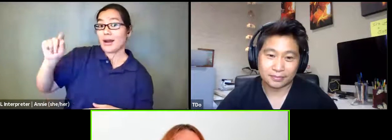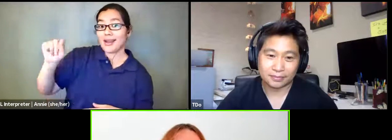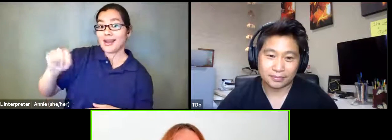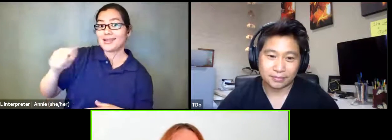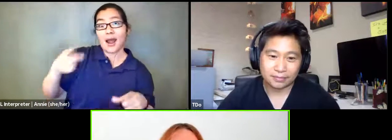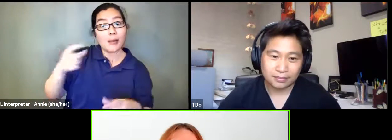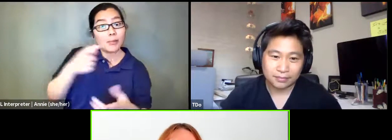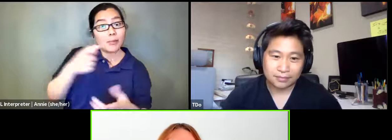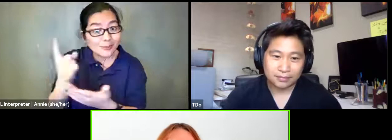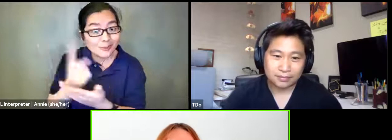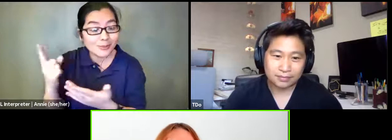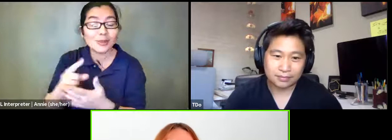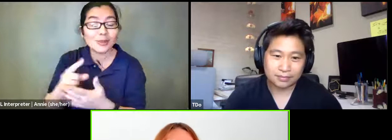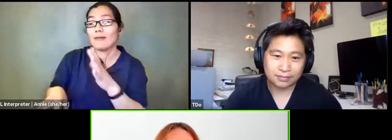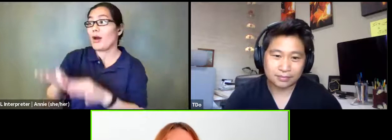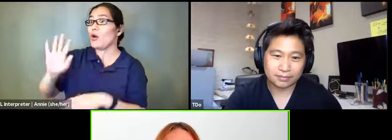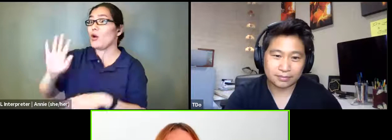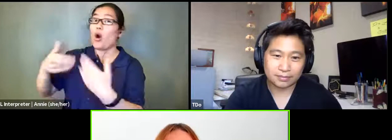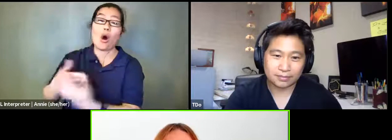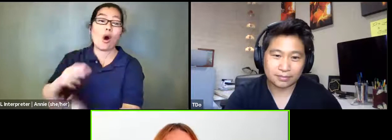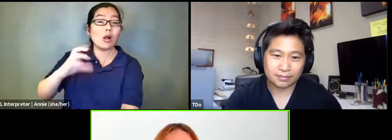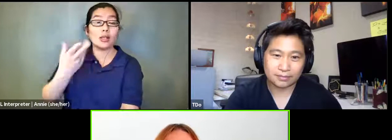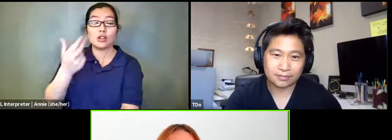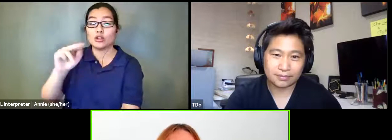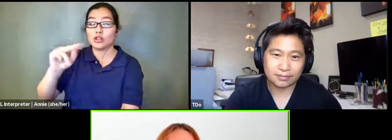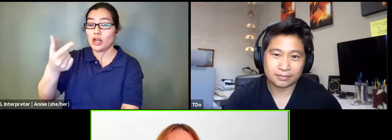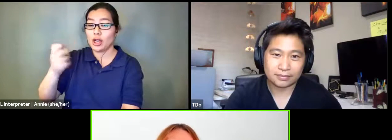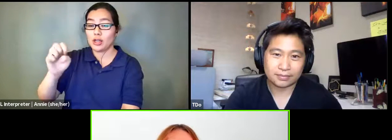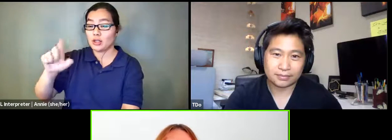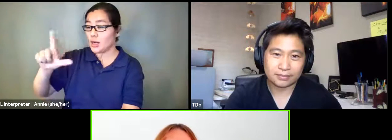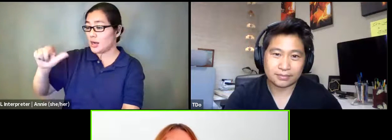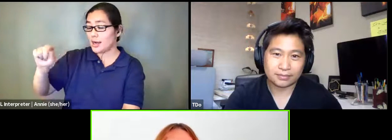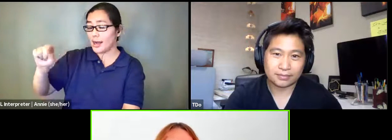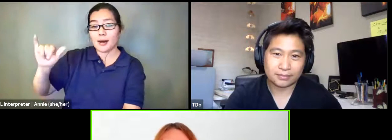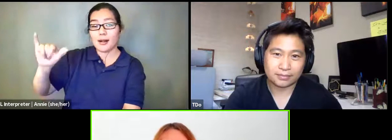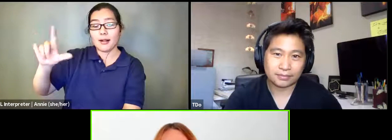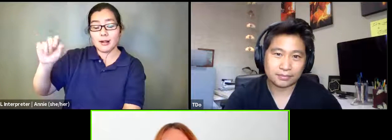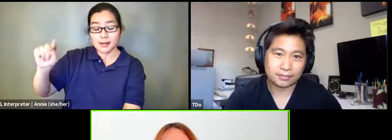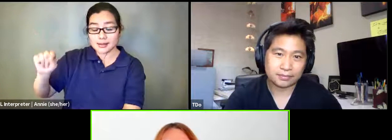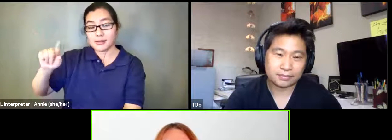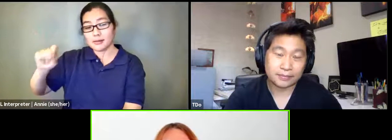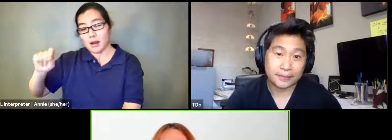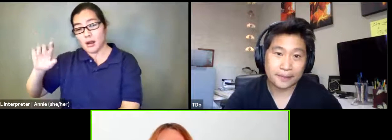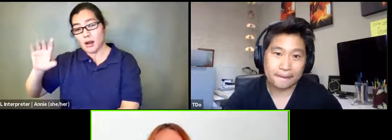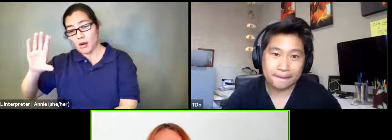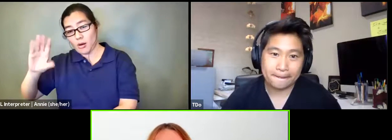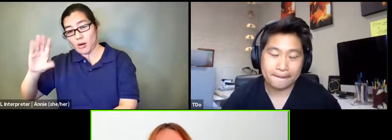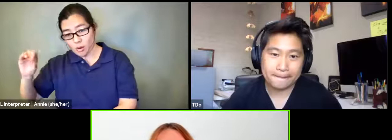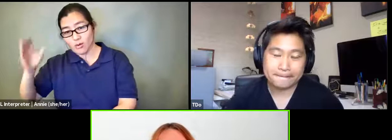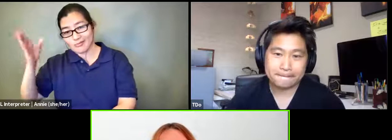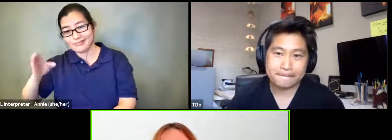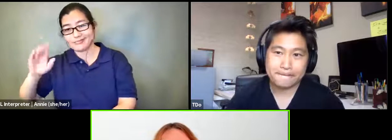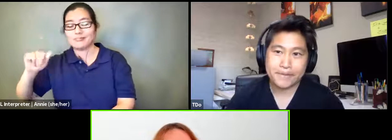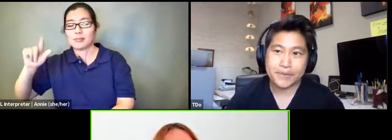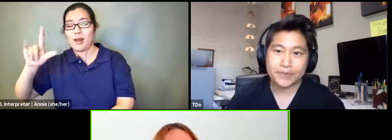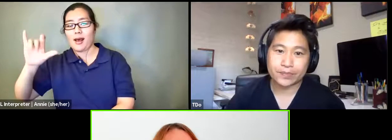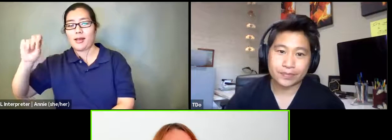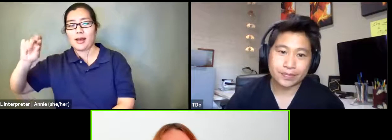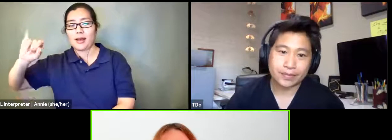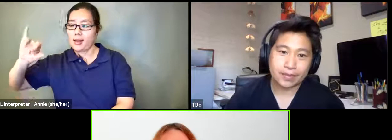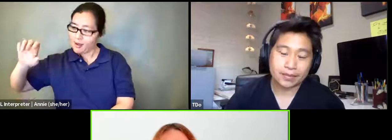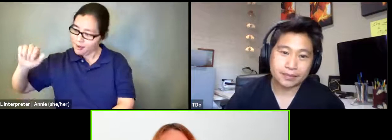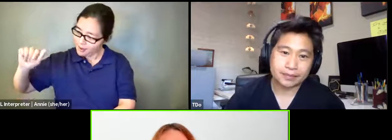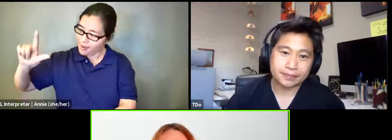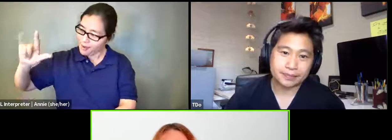changecatalyst.co/allyshipseries. When the podcast goes live, we will share resources on our website